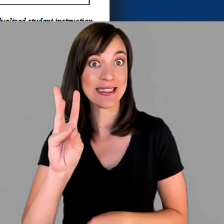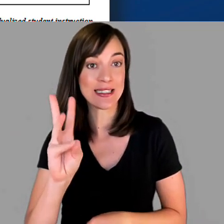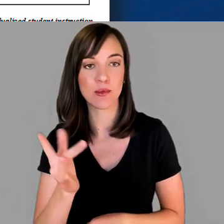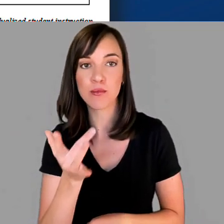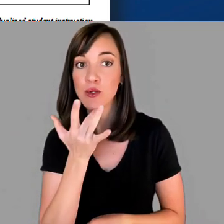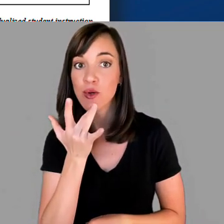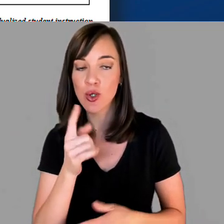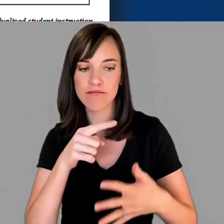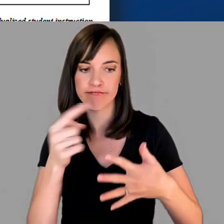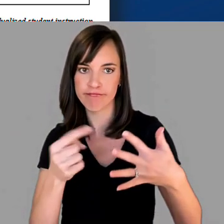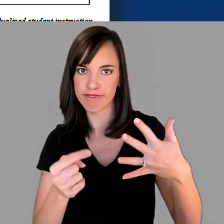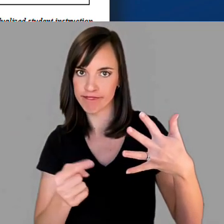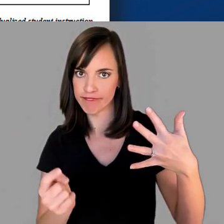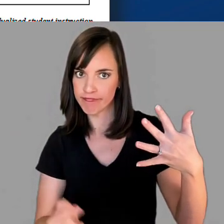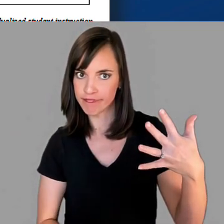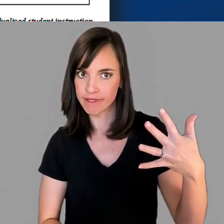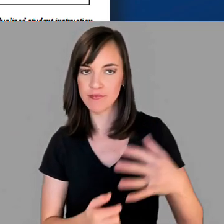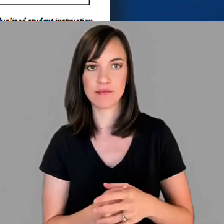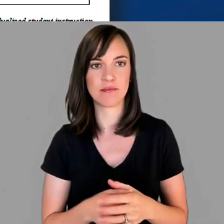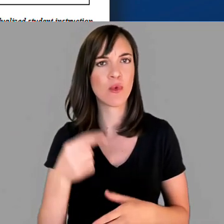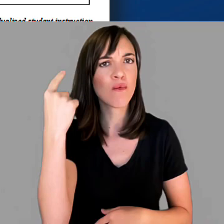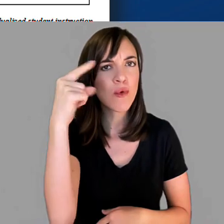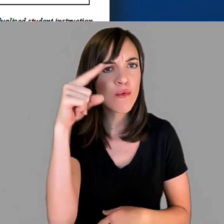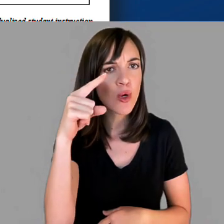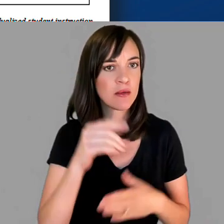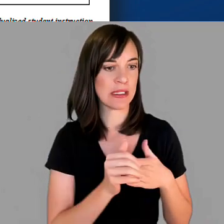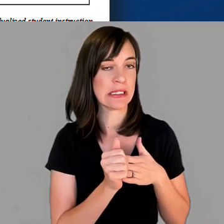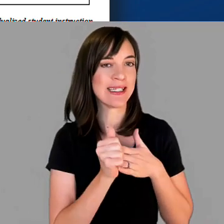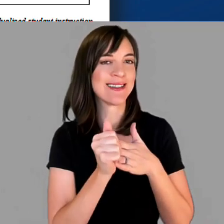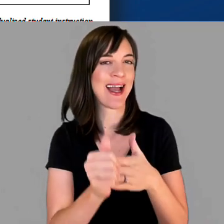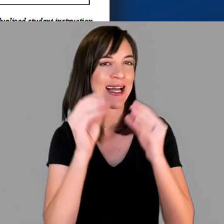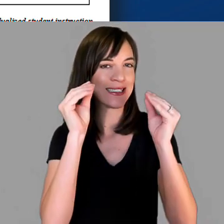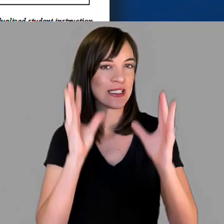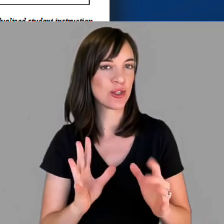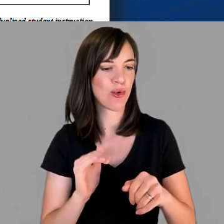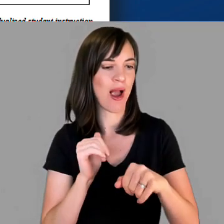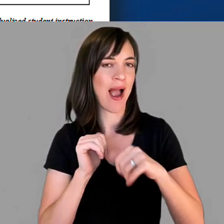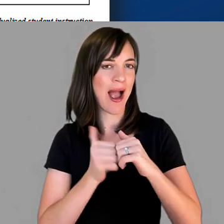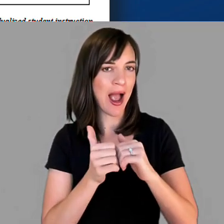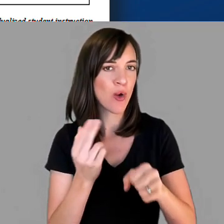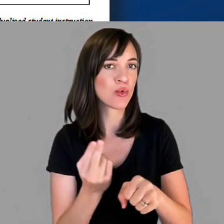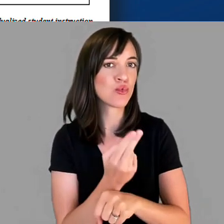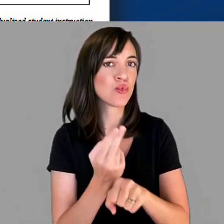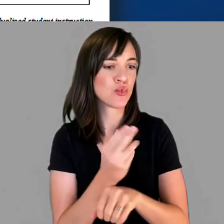6 preferred indicators was used to guide the teachers in using flexible groupings.